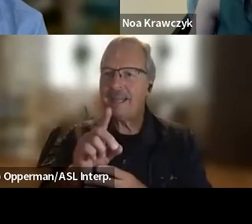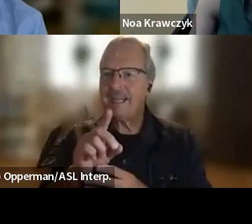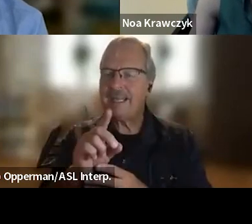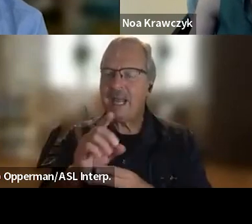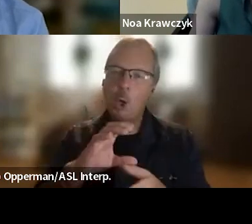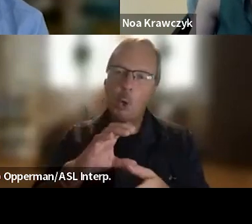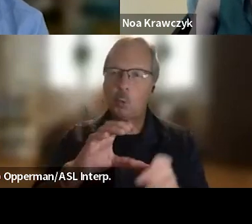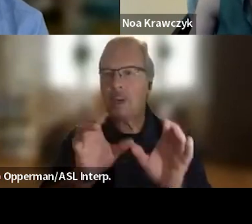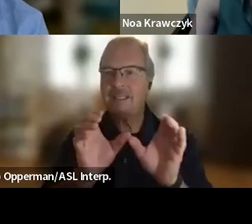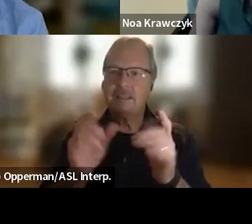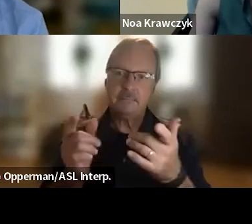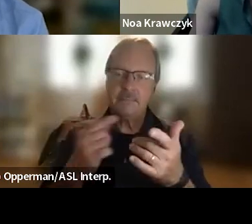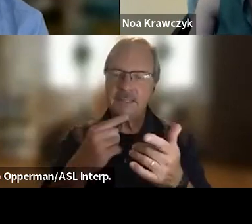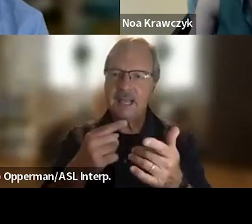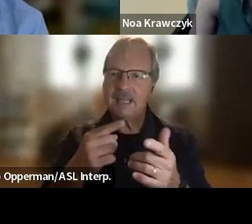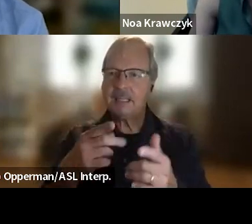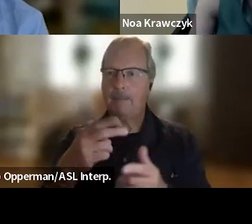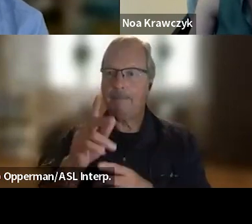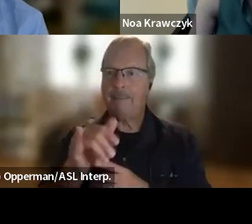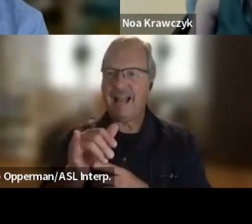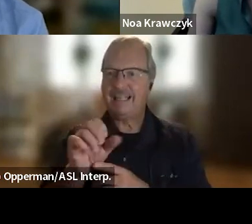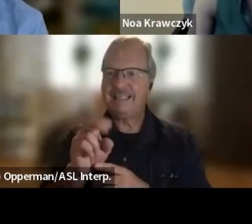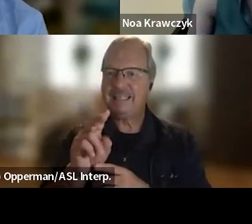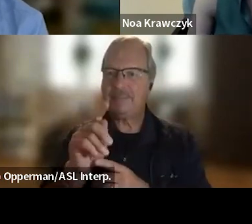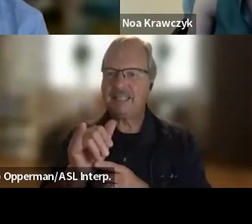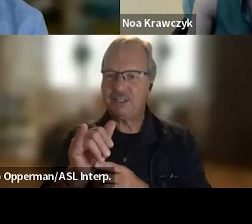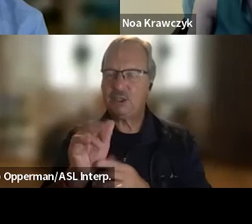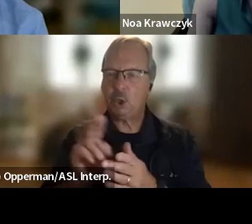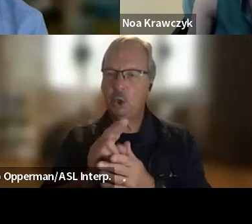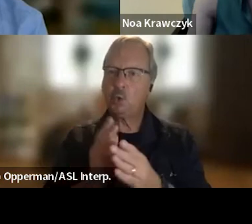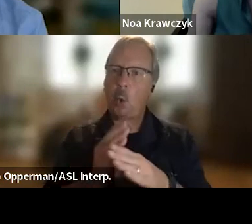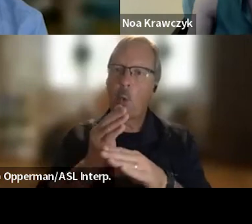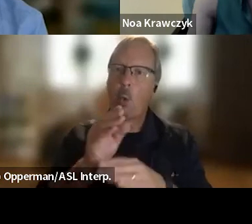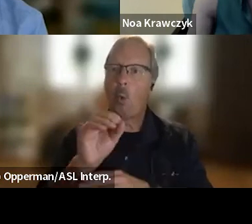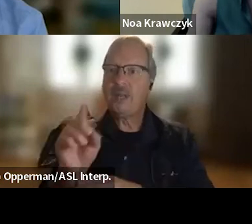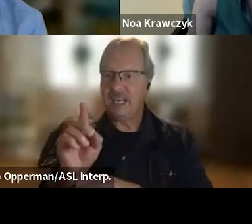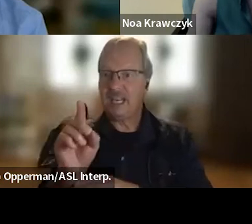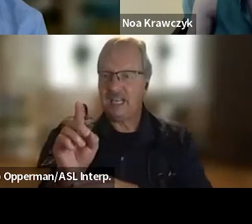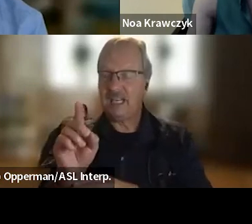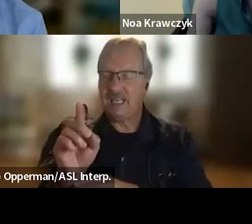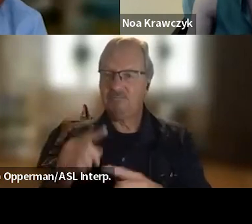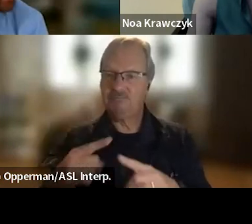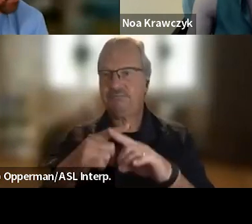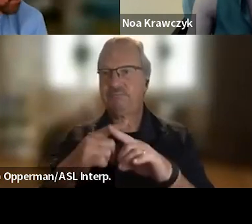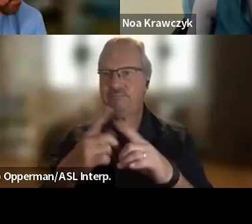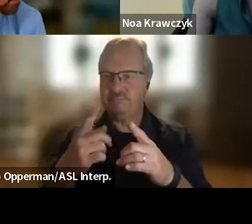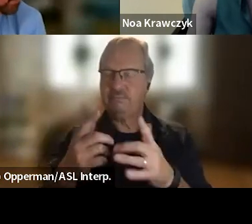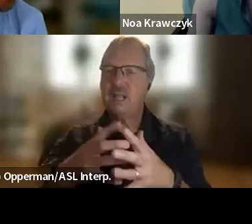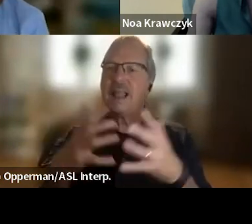we're in a polysubstance use overdose crisis. And we know that there's a lot of other substances that are being used